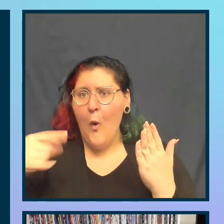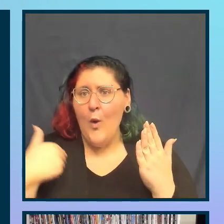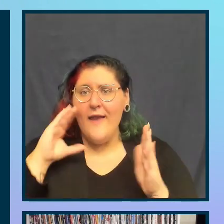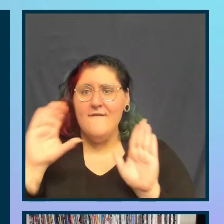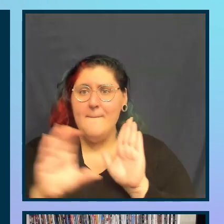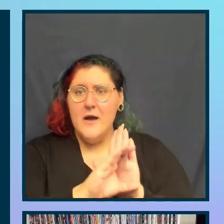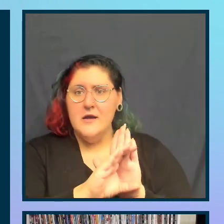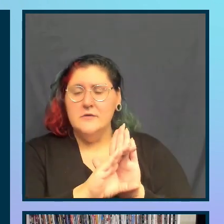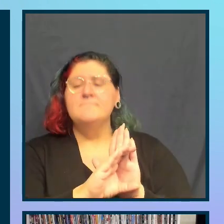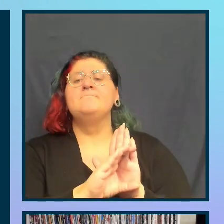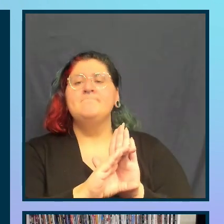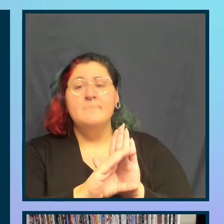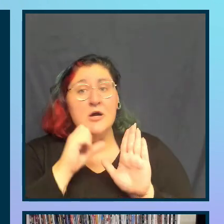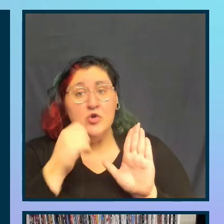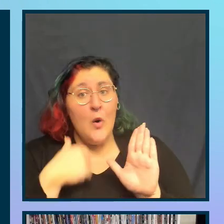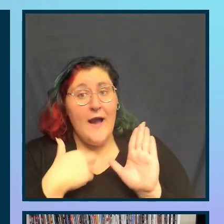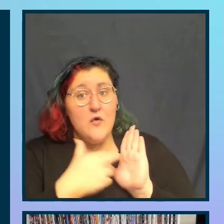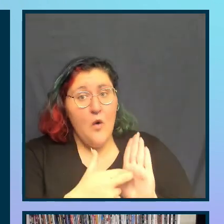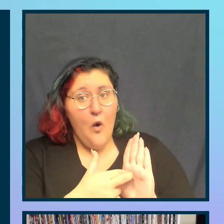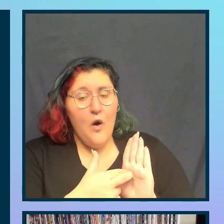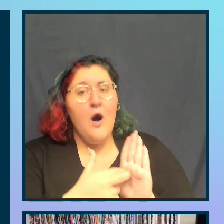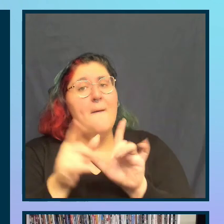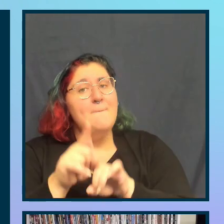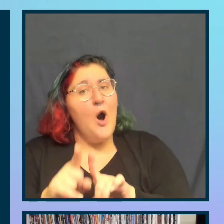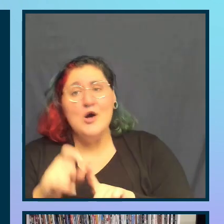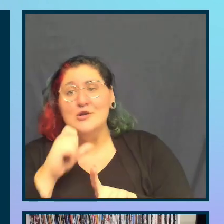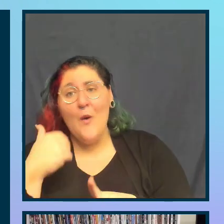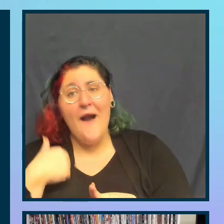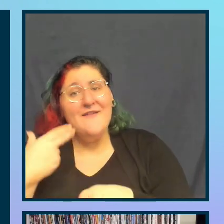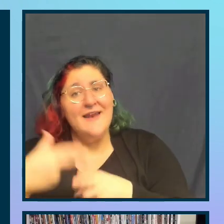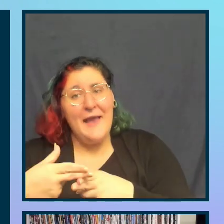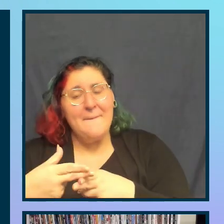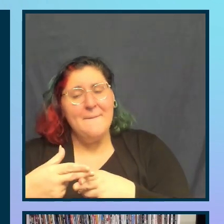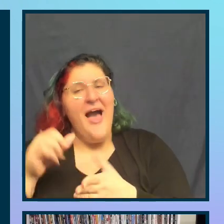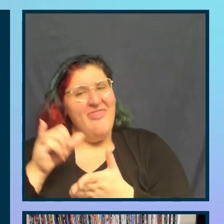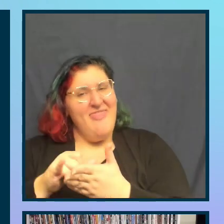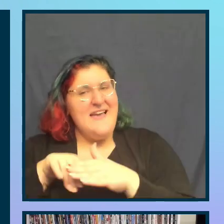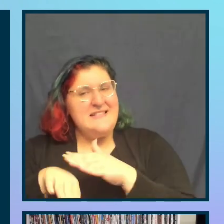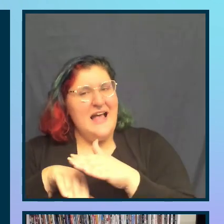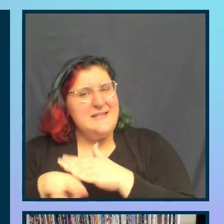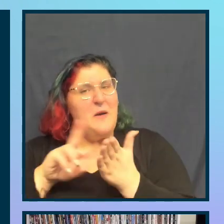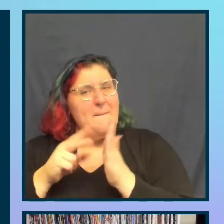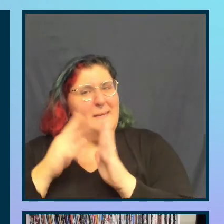they were also missing an accessible name to provide details on what it was they were meant for, their purpose.